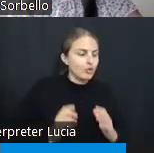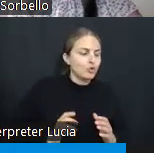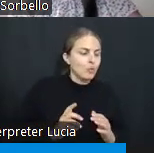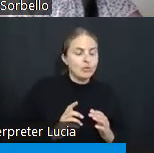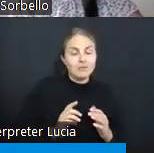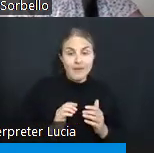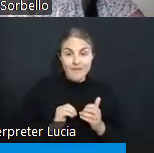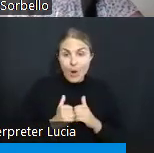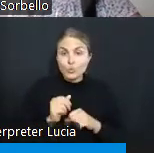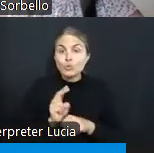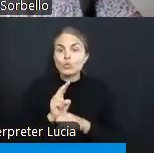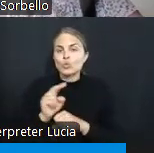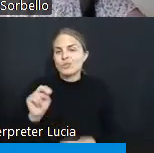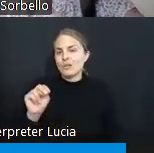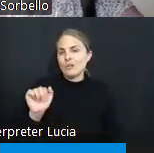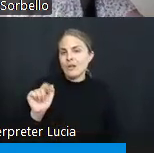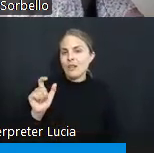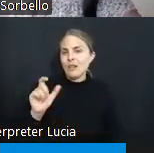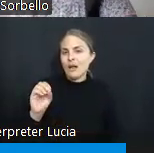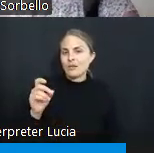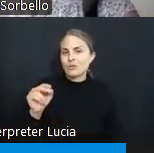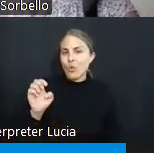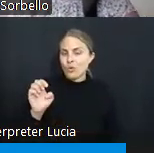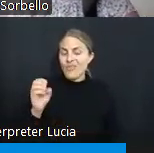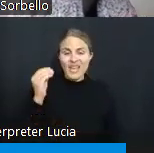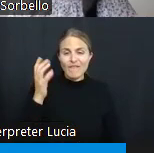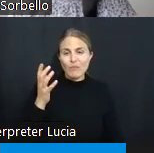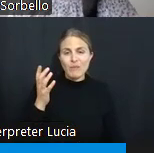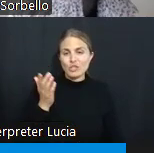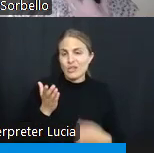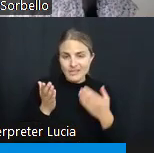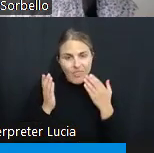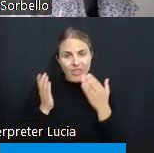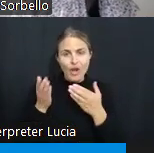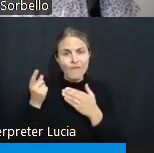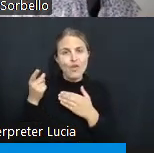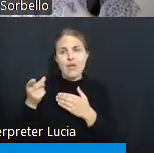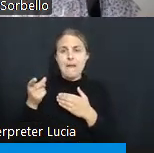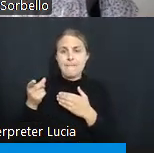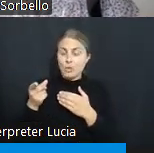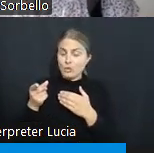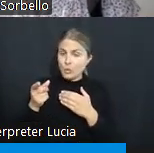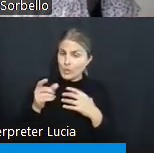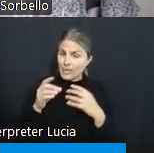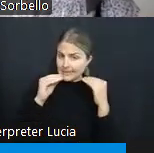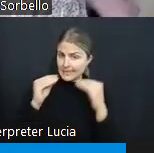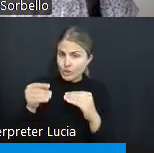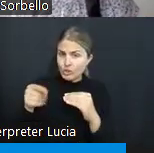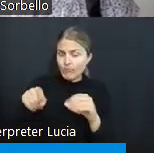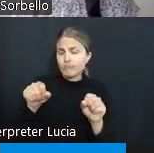is also something you can simply let them know and they are able to view it on their own. This video is available